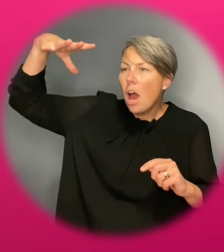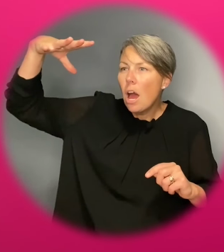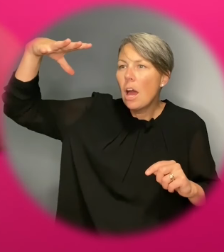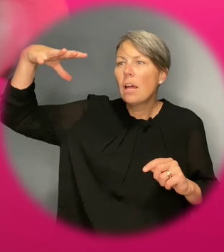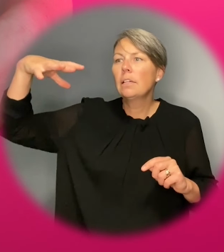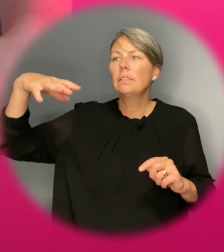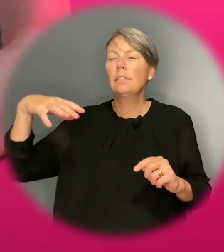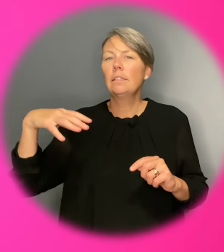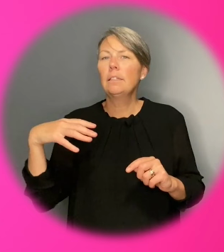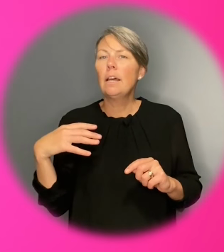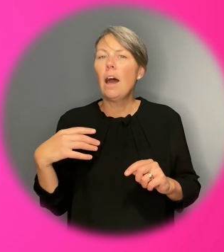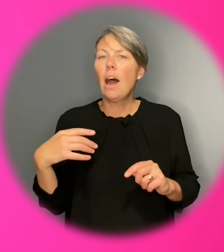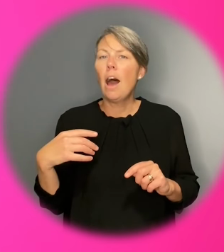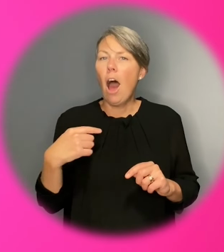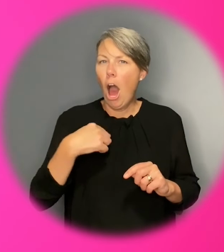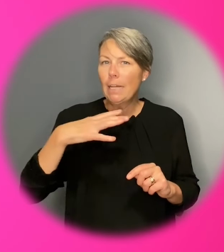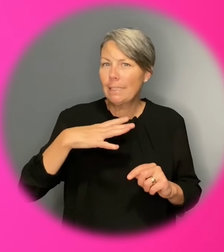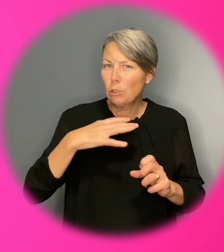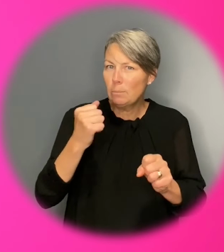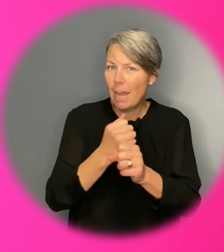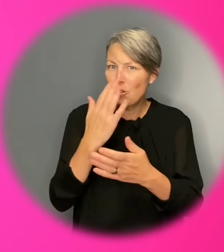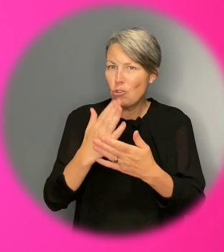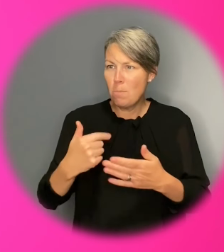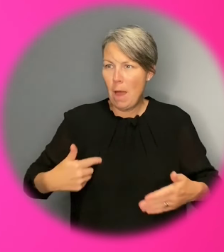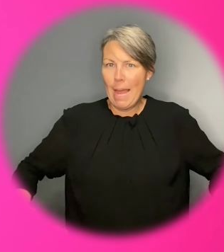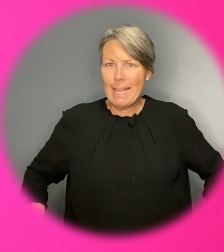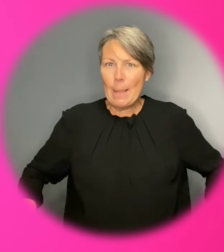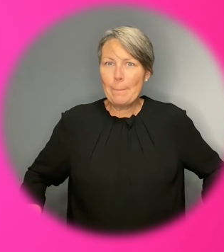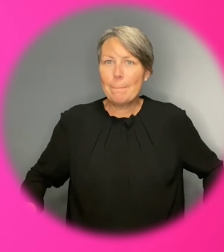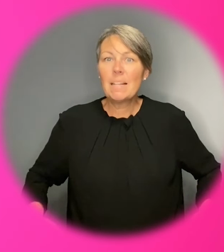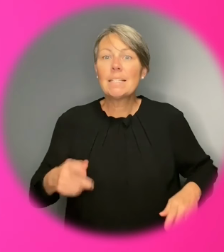and so I need to make sure that my hips don't start to dislocate during sex